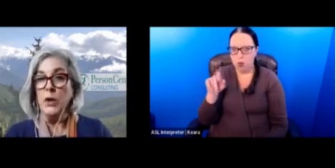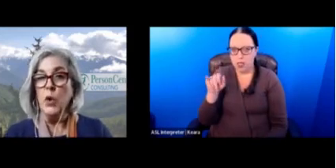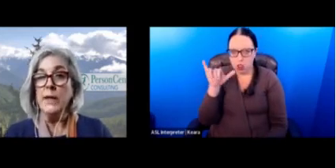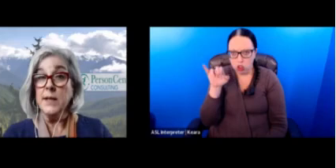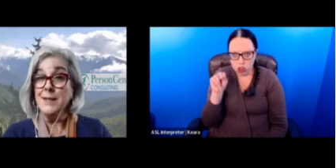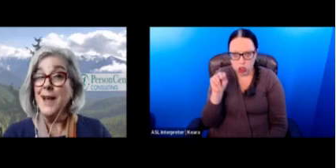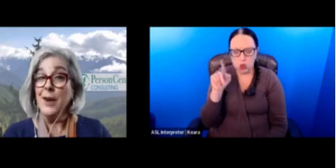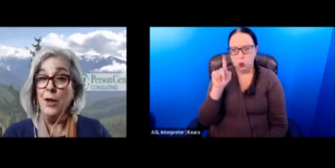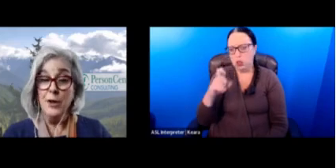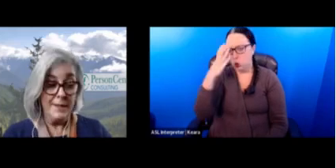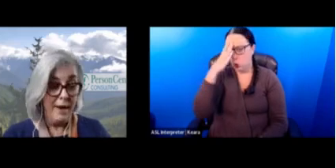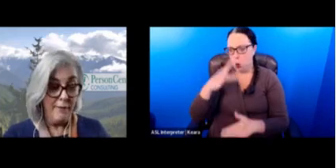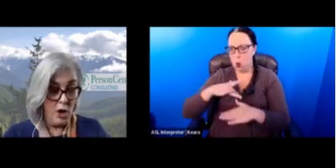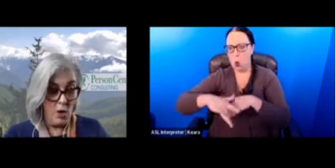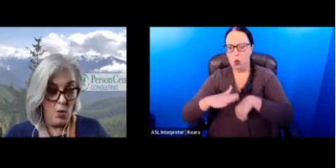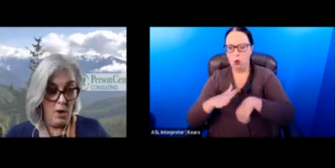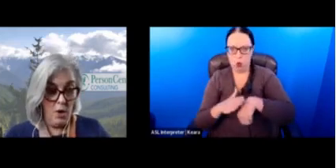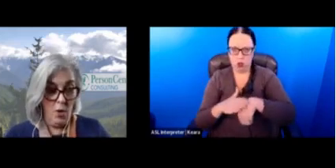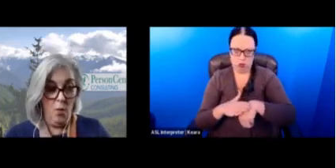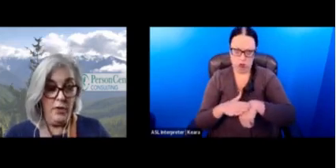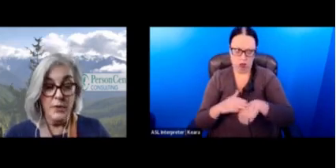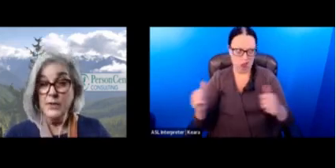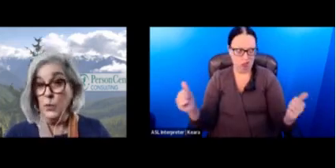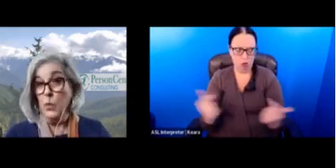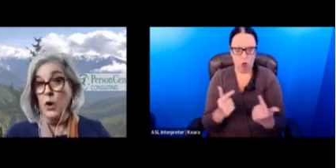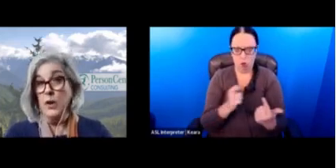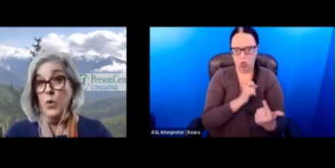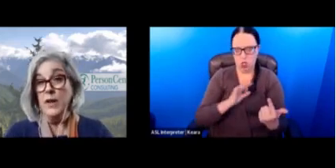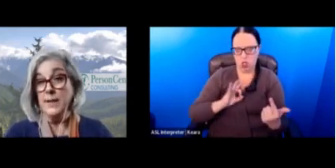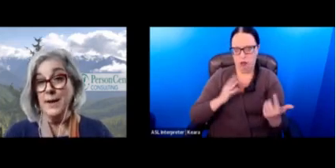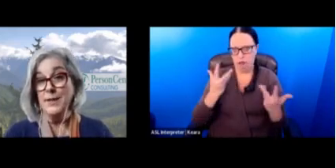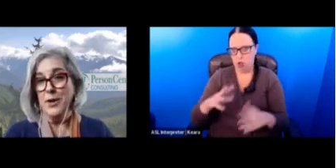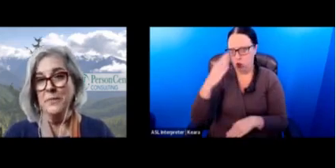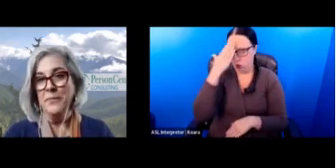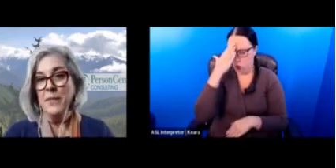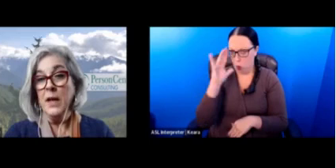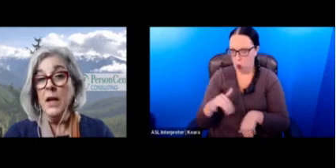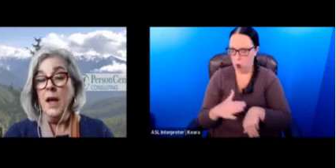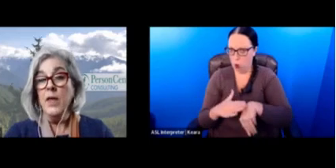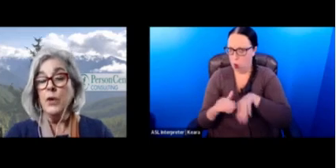early warning signs and that all our staff know what those early warning signs are. And then of